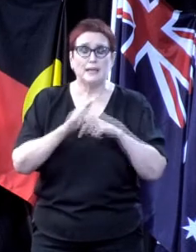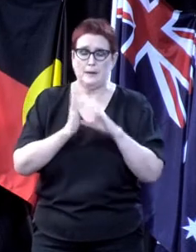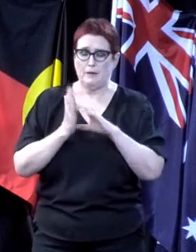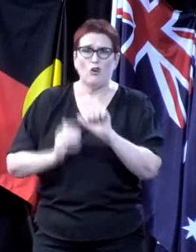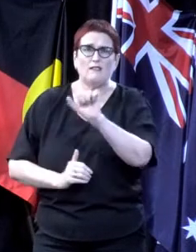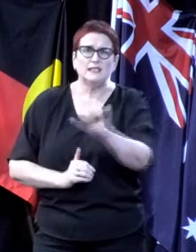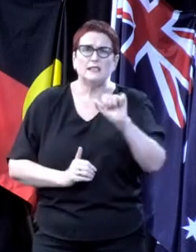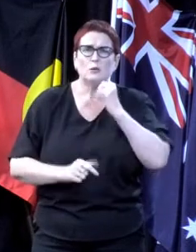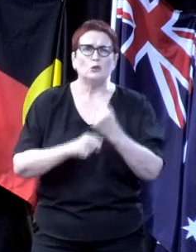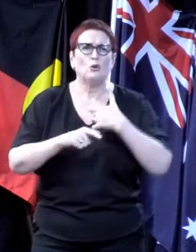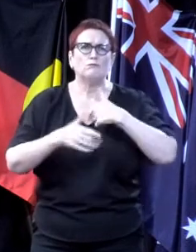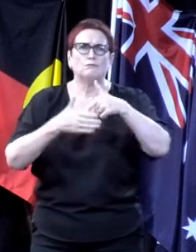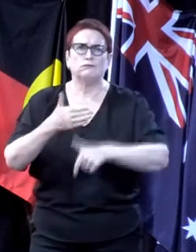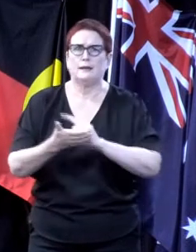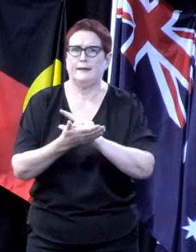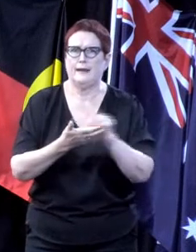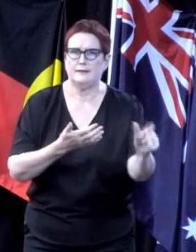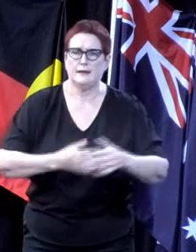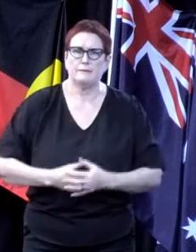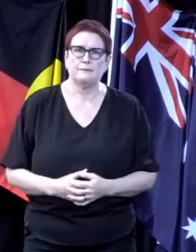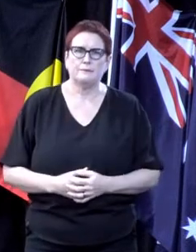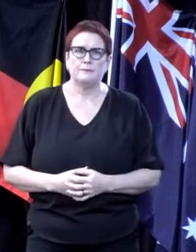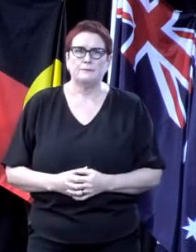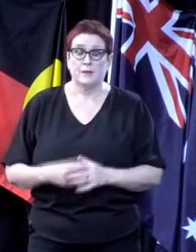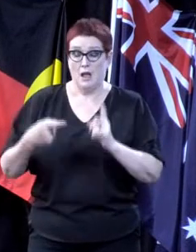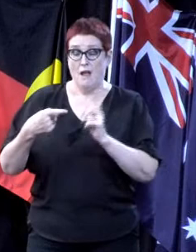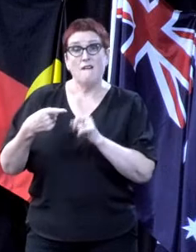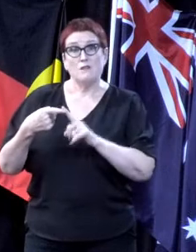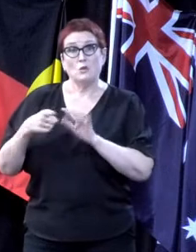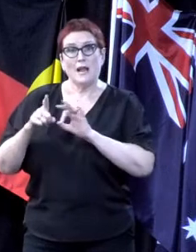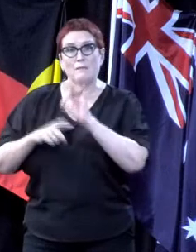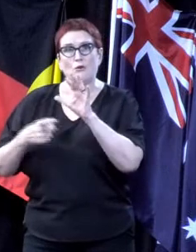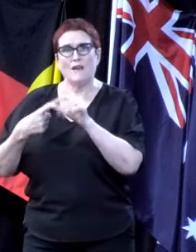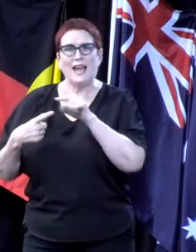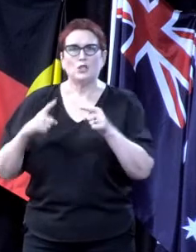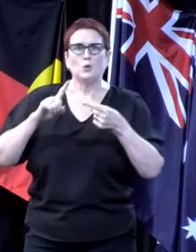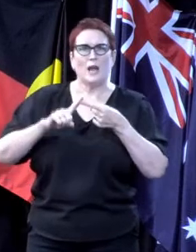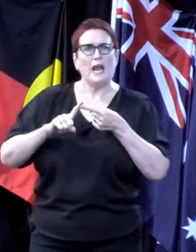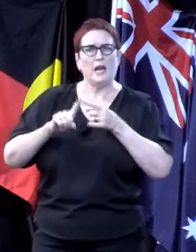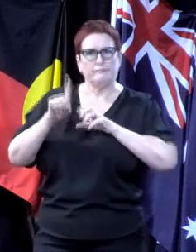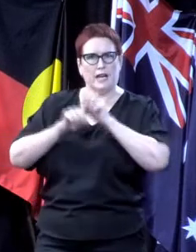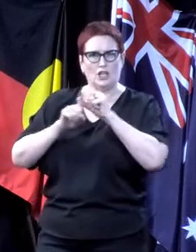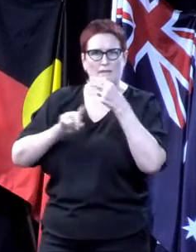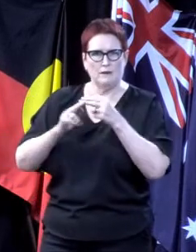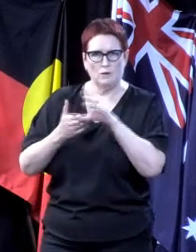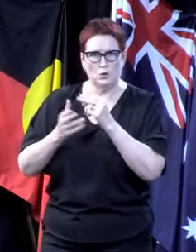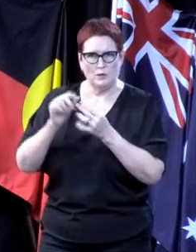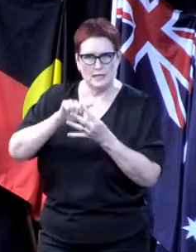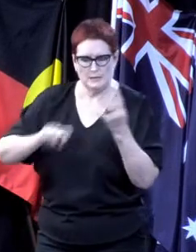These measures are improving the ATE performances for students with disability, increasing the proportion of students